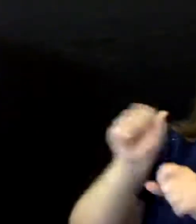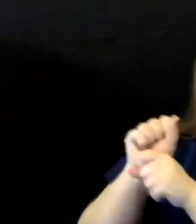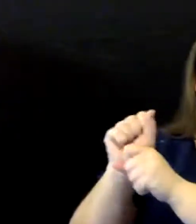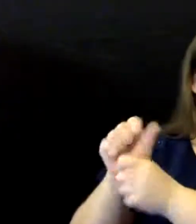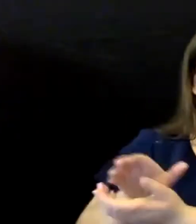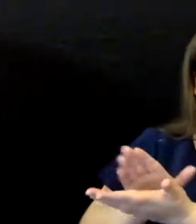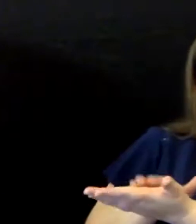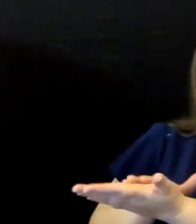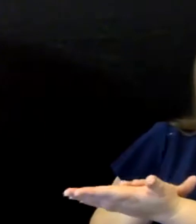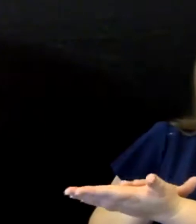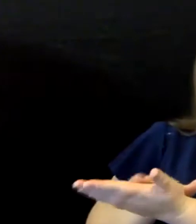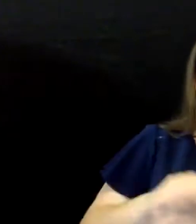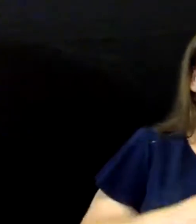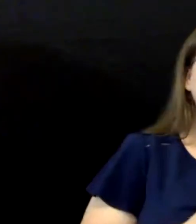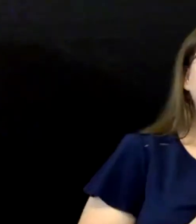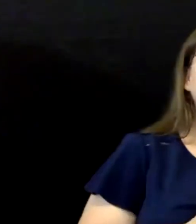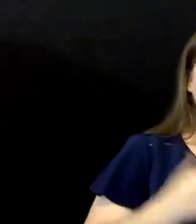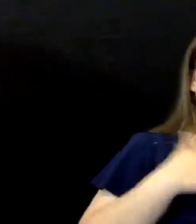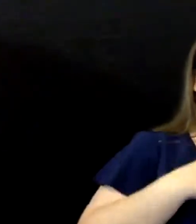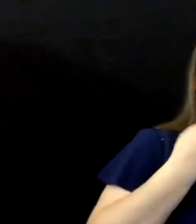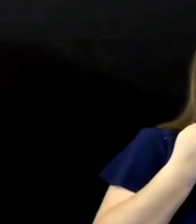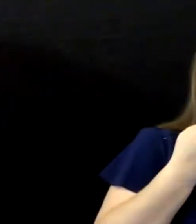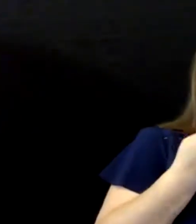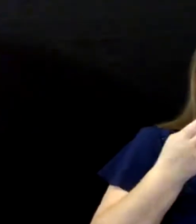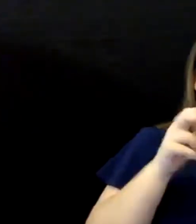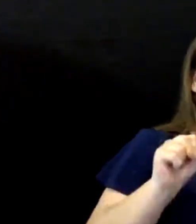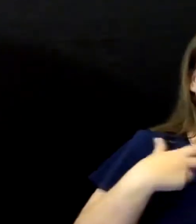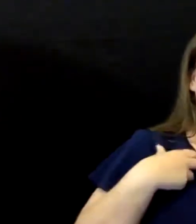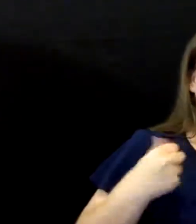So we are in HHS, Health and Human Services, and